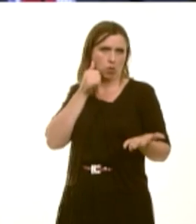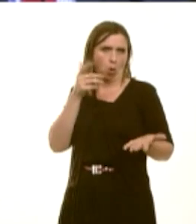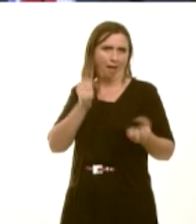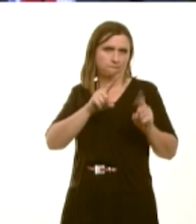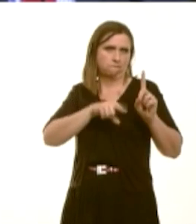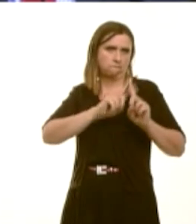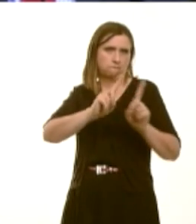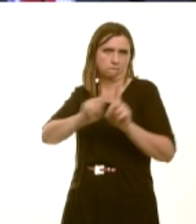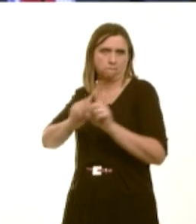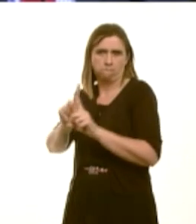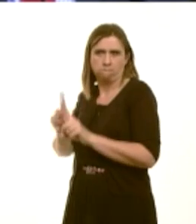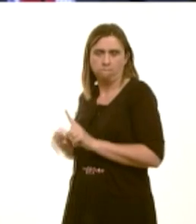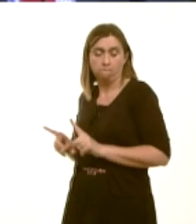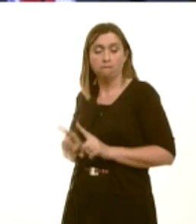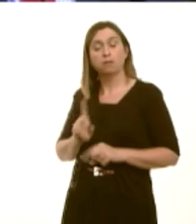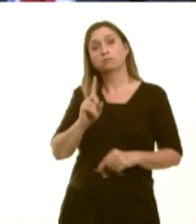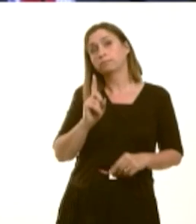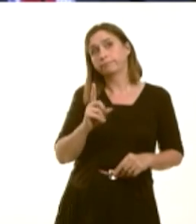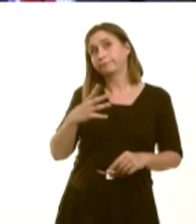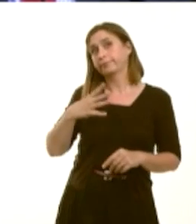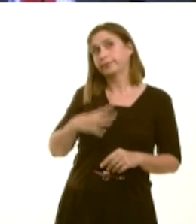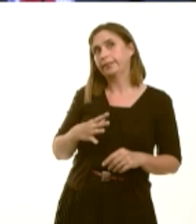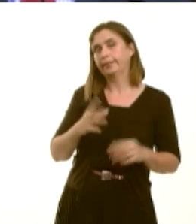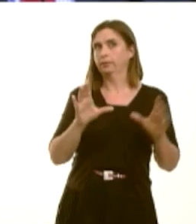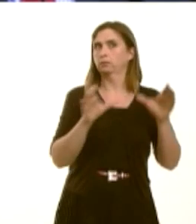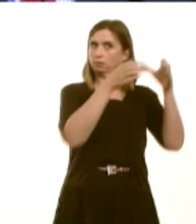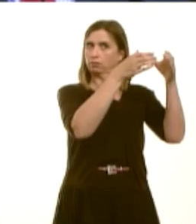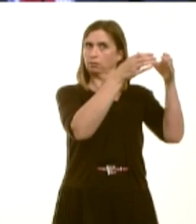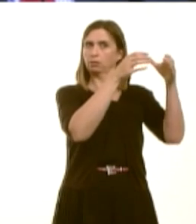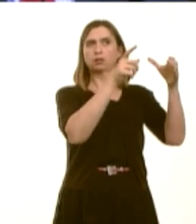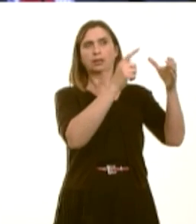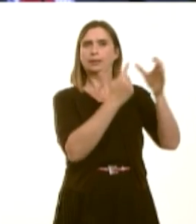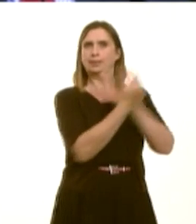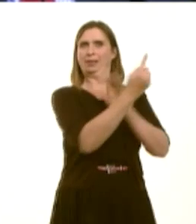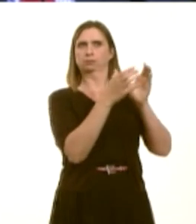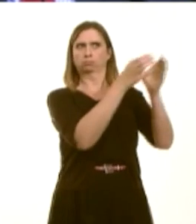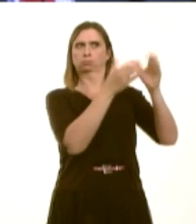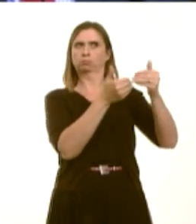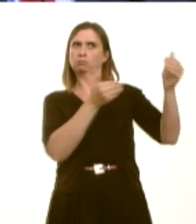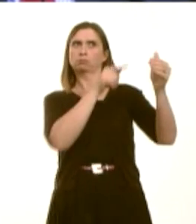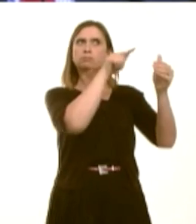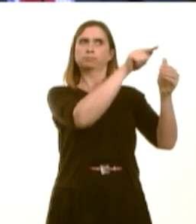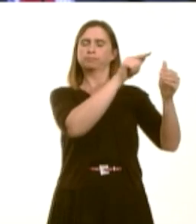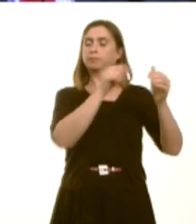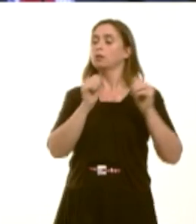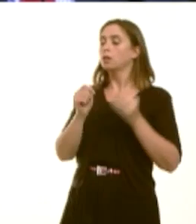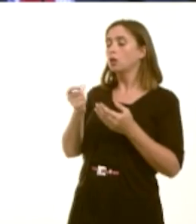if we have an independent system of approvals for drugs, then we either donít have that